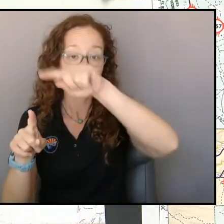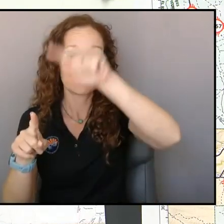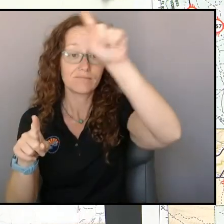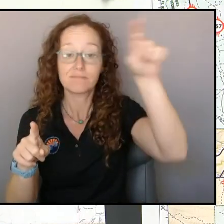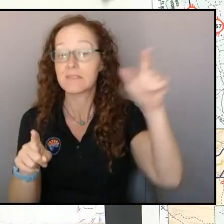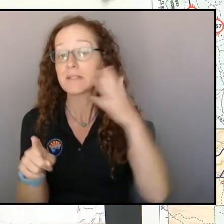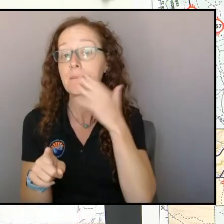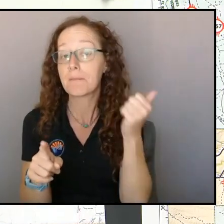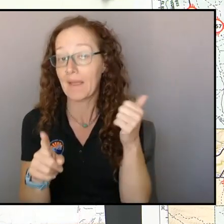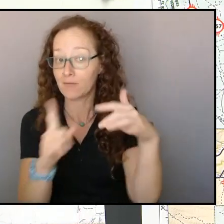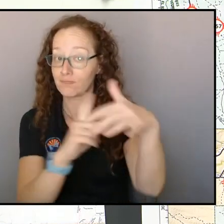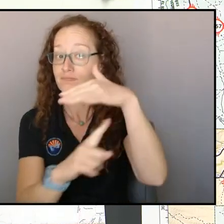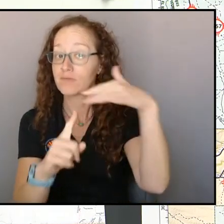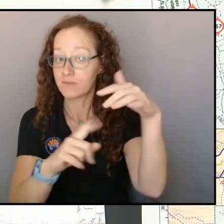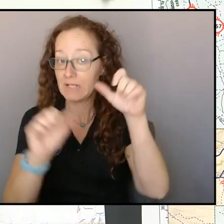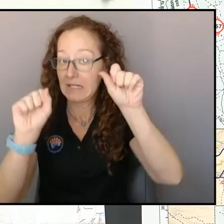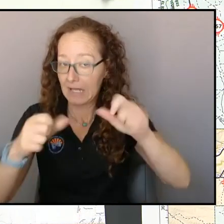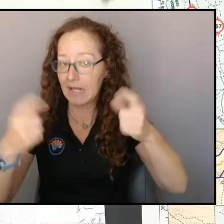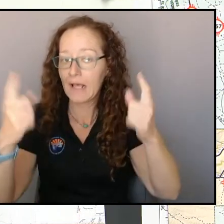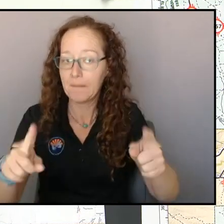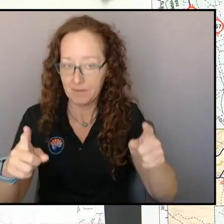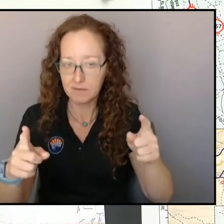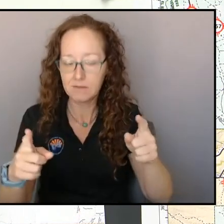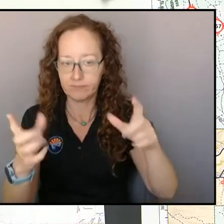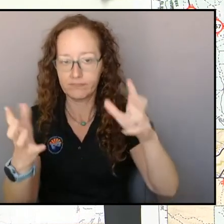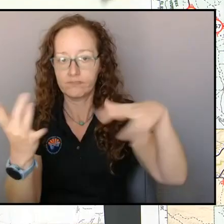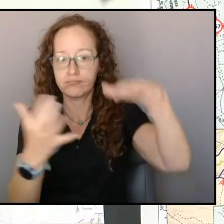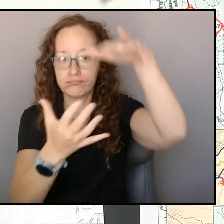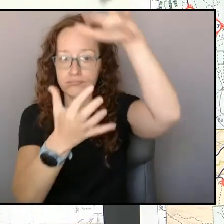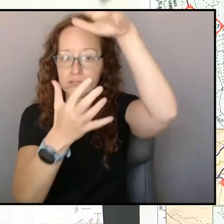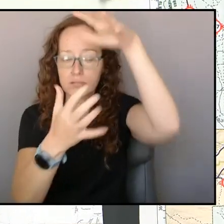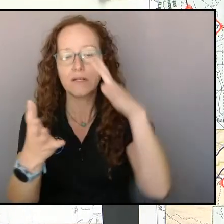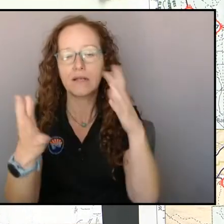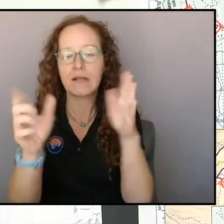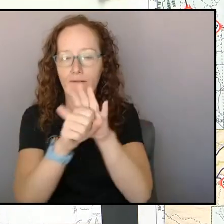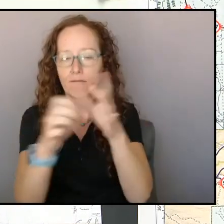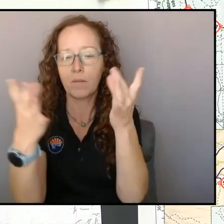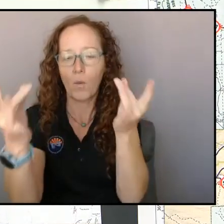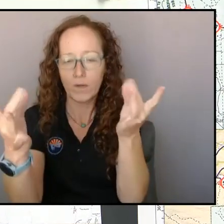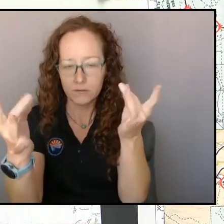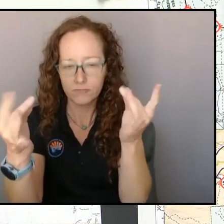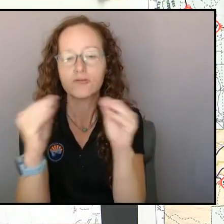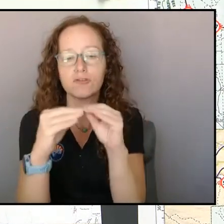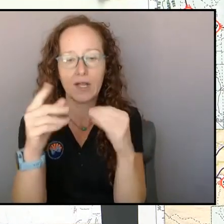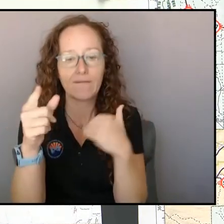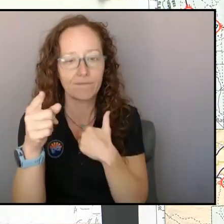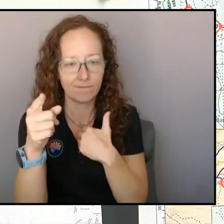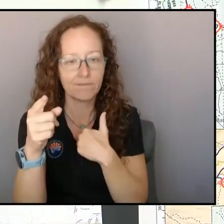evident from that graphic that I showed. So, you guys have a little bit more chance of seeing better coverage and